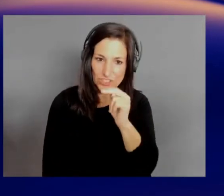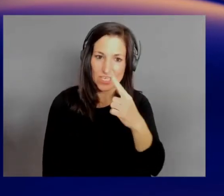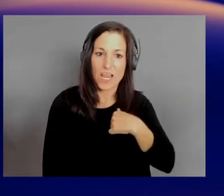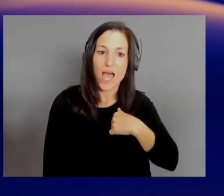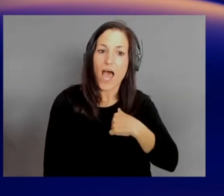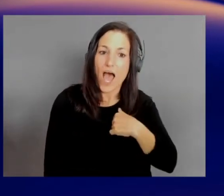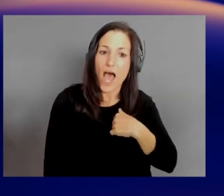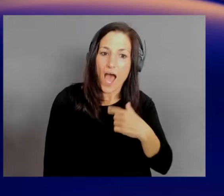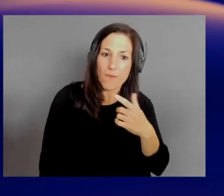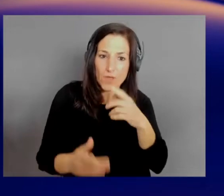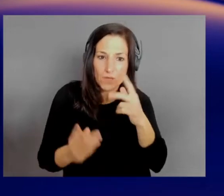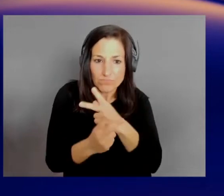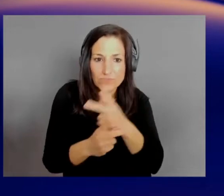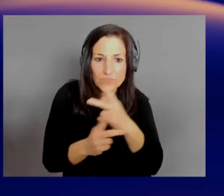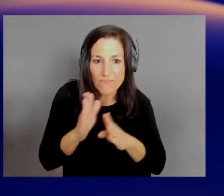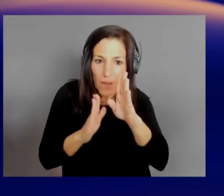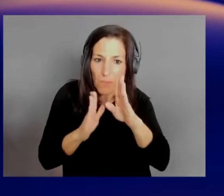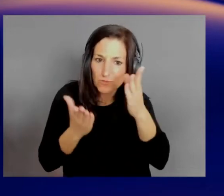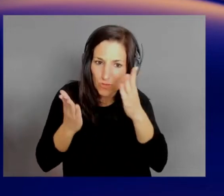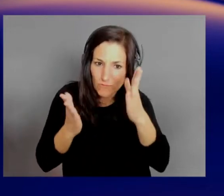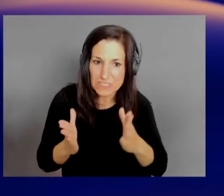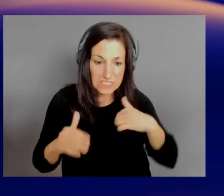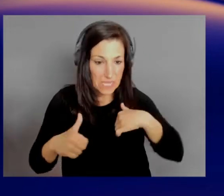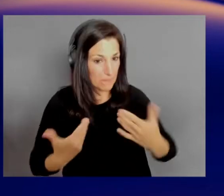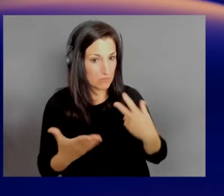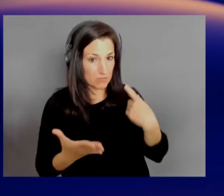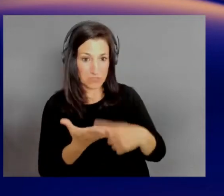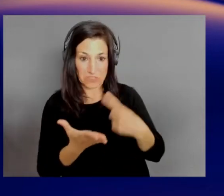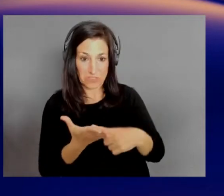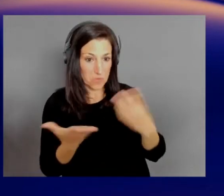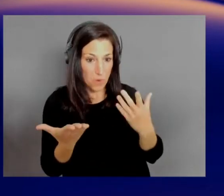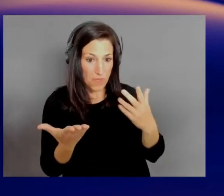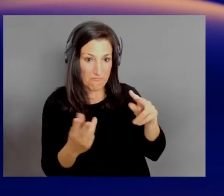here to talk to you a little bit about what they are. Hopefully you guys can take a little bit away from that,